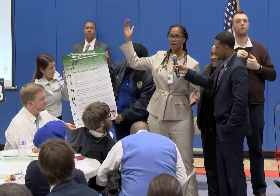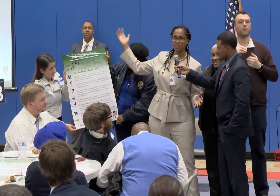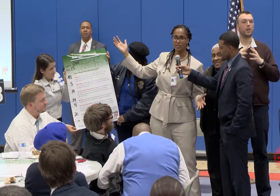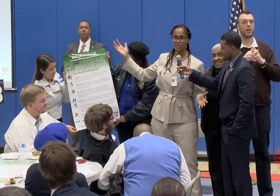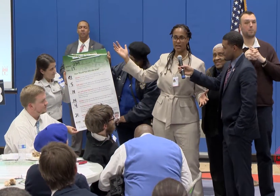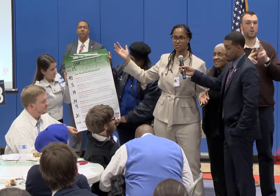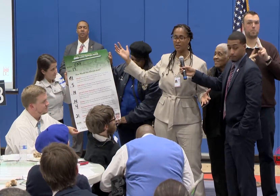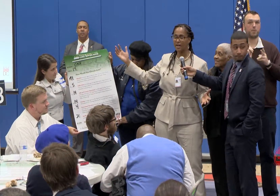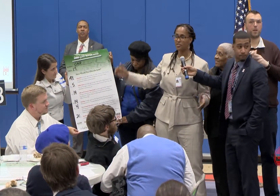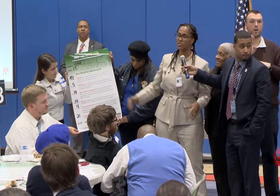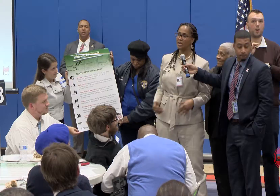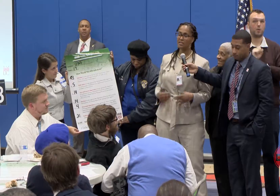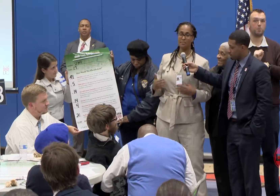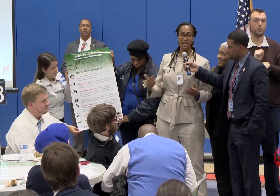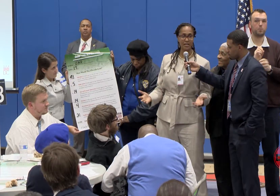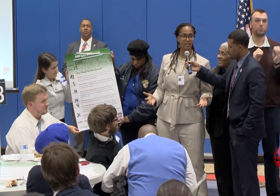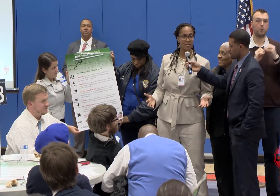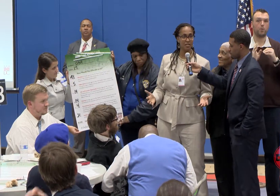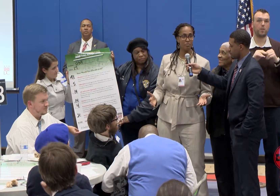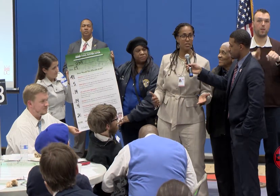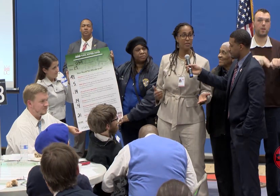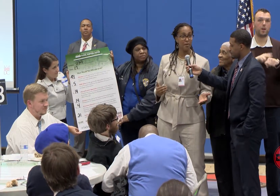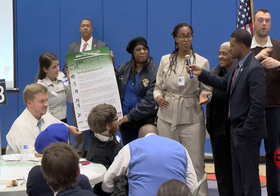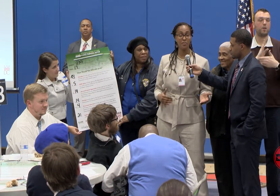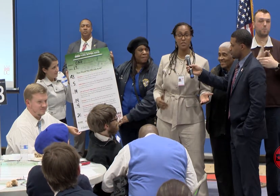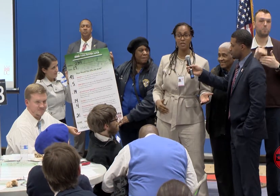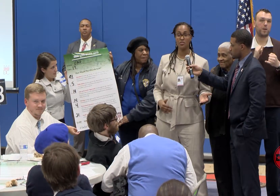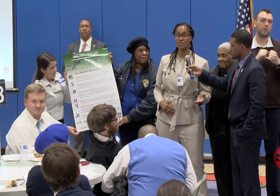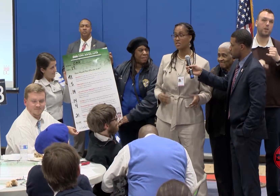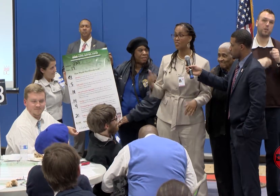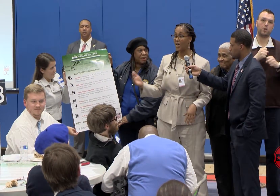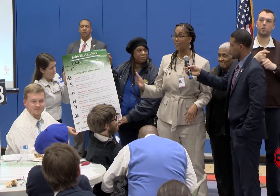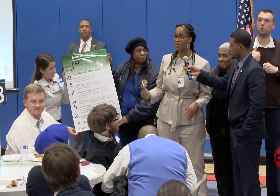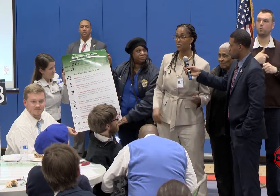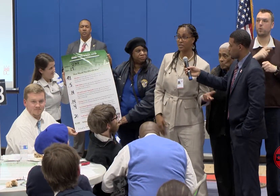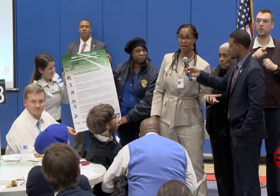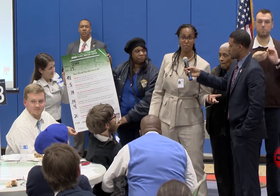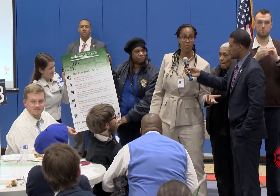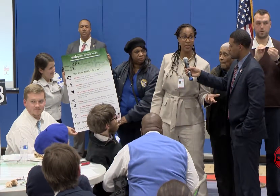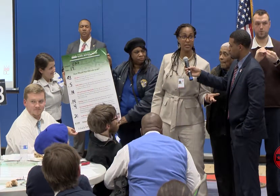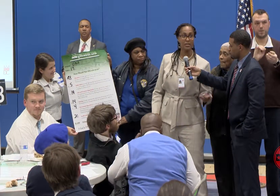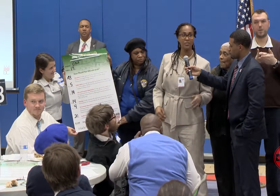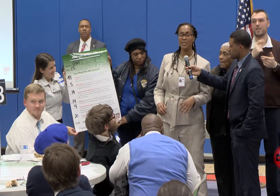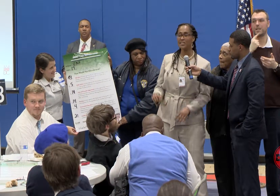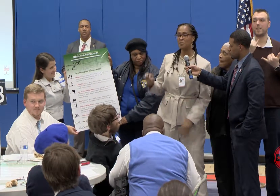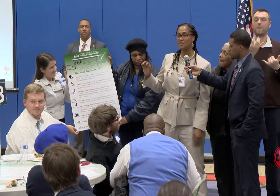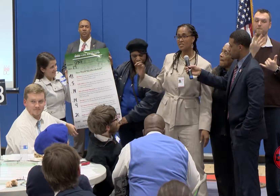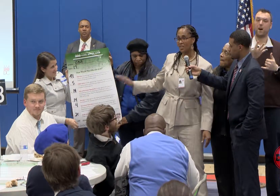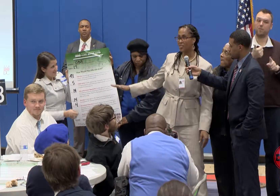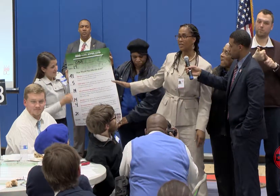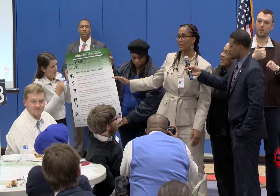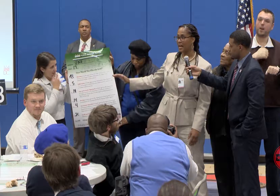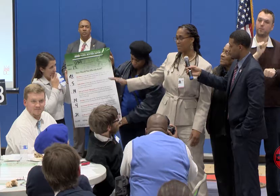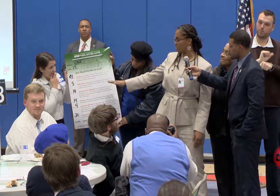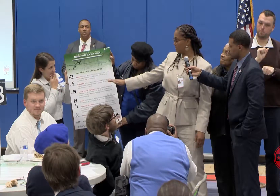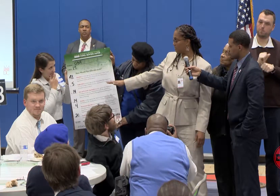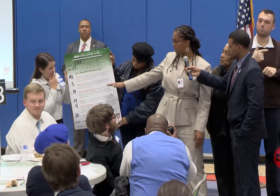GREATER THAN THE NATIONAL AVERAGE THEN BY THE END OF THE YEAR WE NEED A PERFORMANCE MEASURE THAT SAYS FIVE OF THOSE ARE NOW EMPLOYED. WE NEED SPECIFIC ACTIONABLE